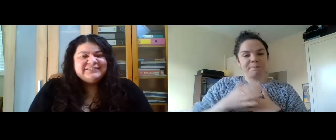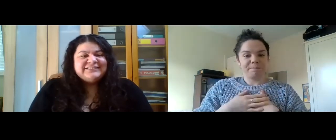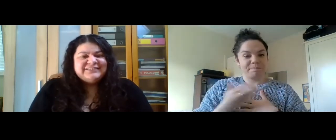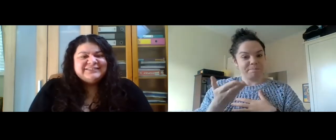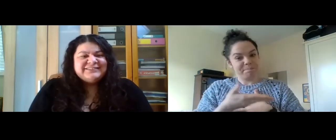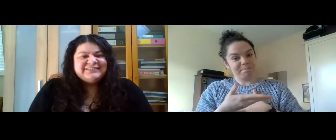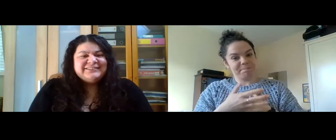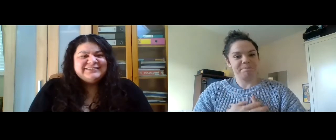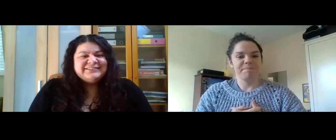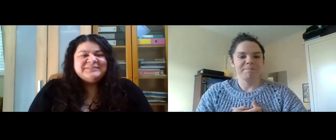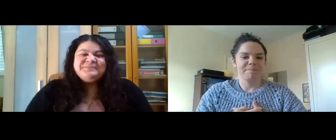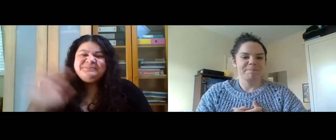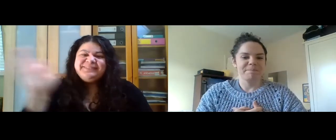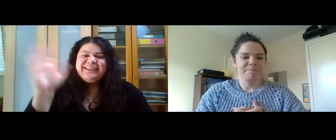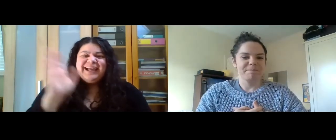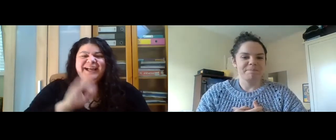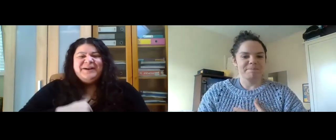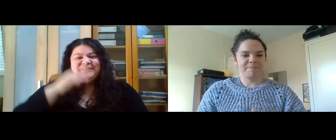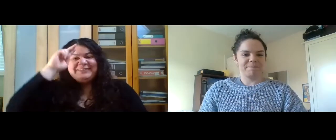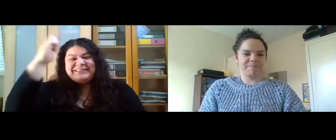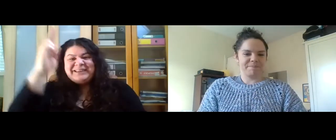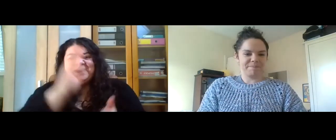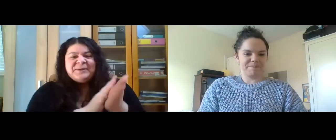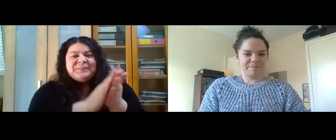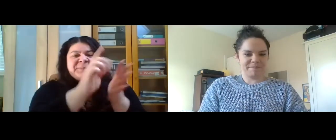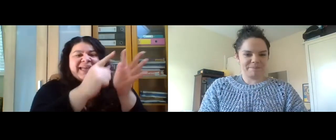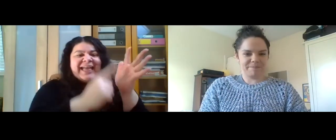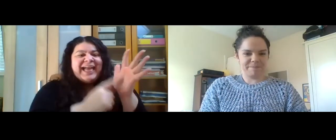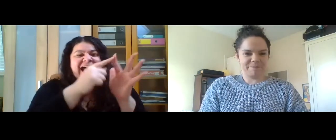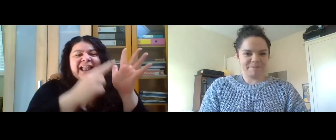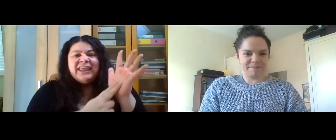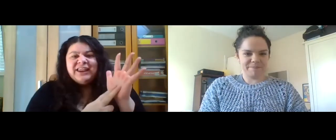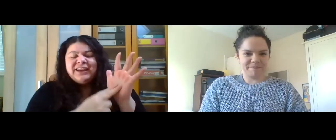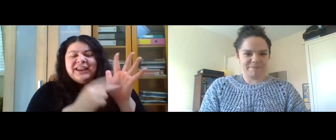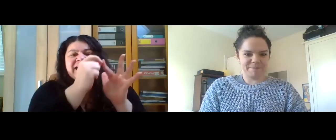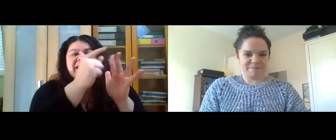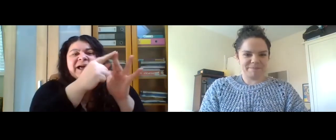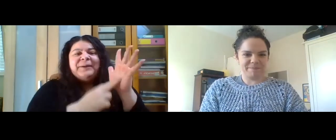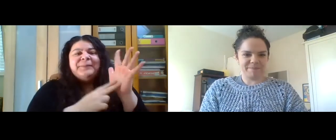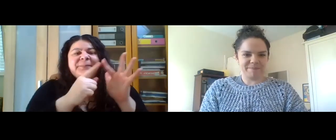Hi! My name is Helen Pine.